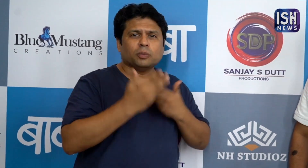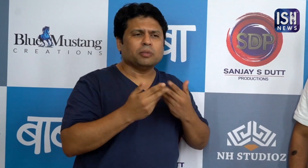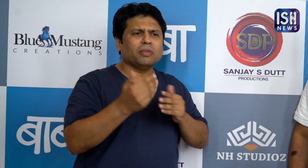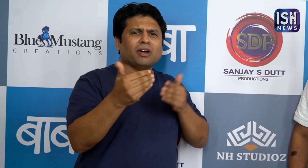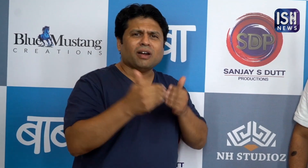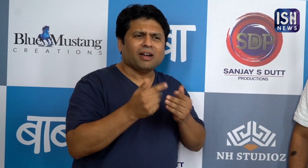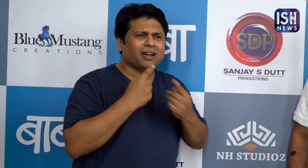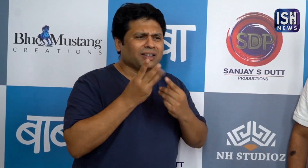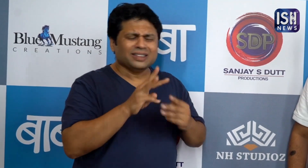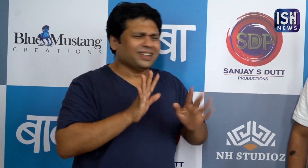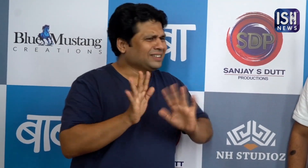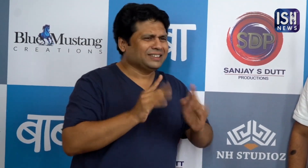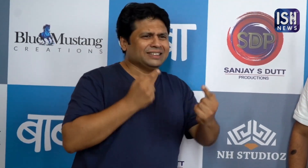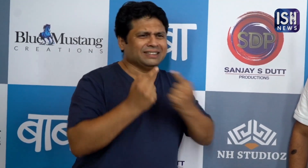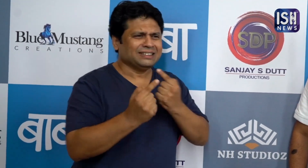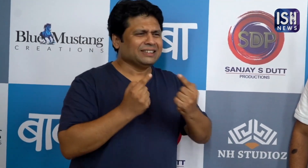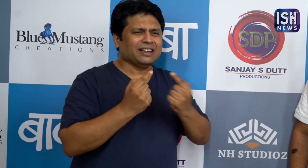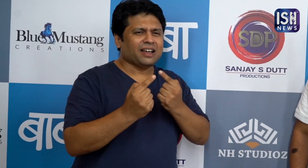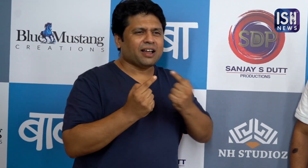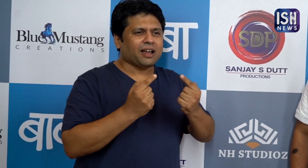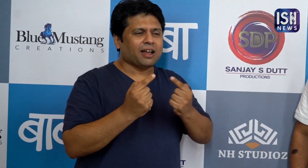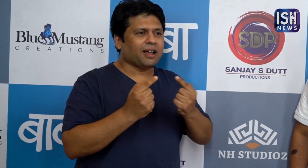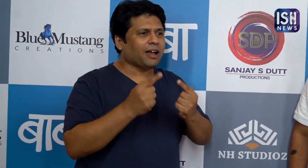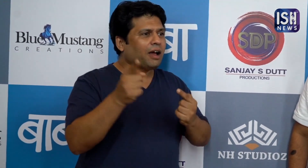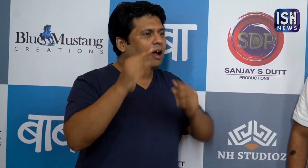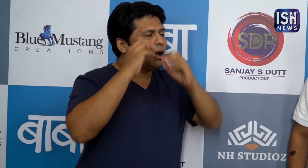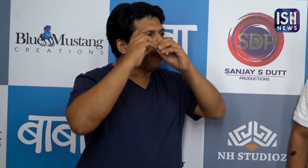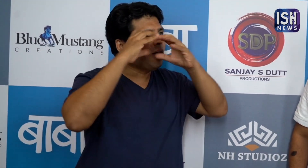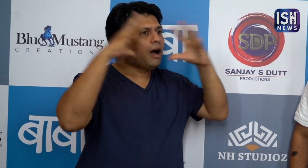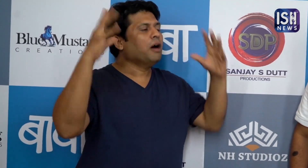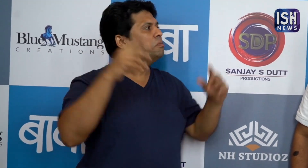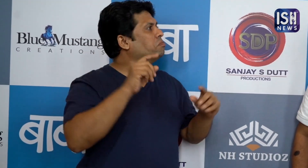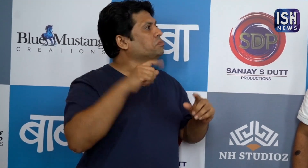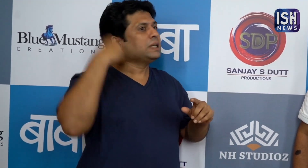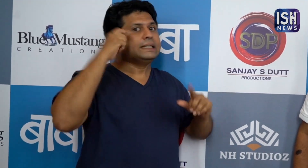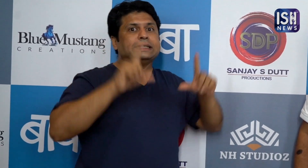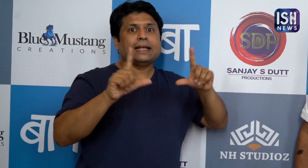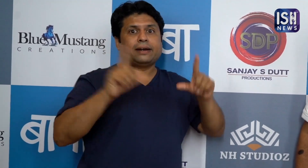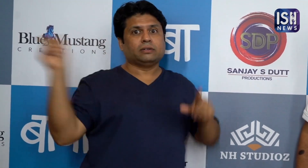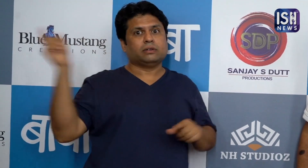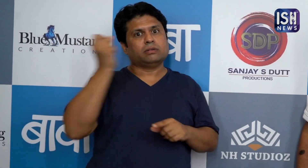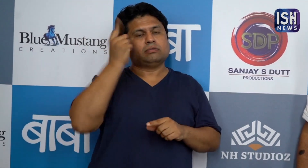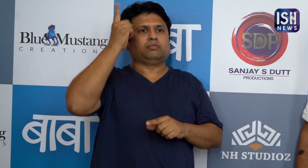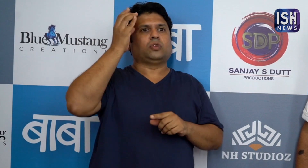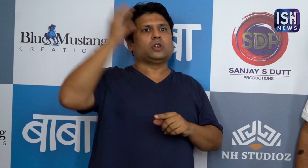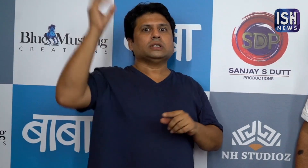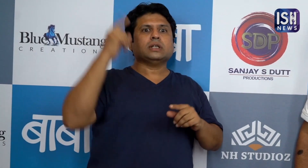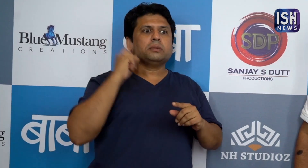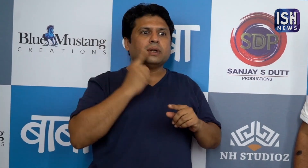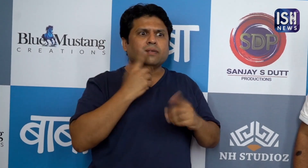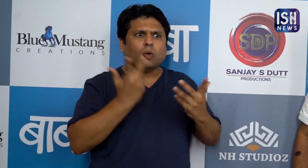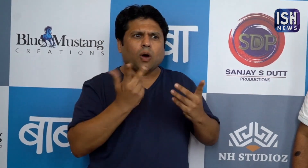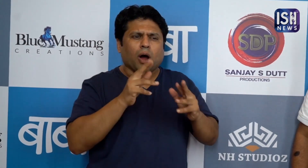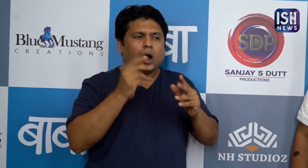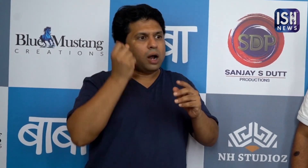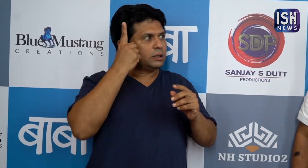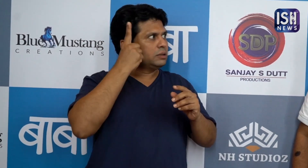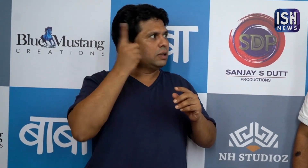In discussions during those 3 days, the director realised what is the real meaning of being Deaf.